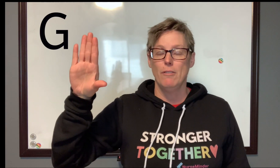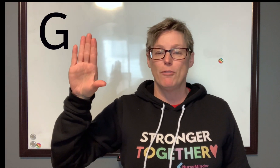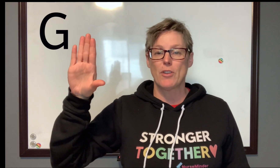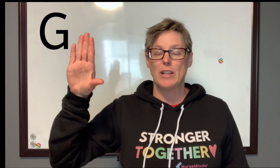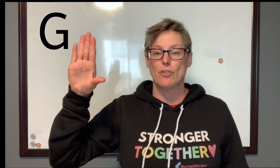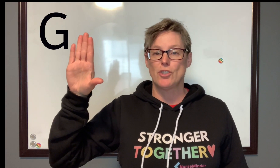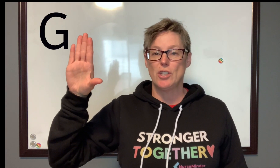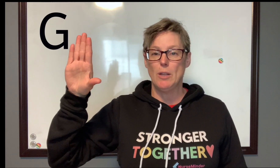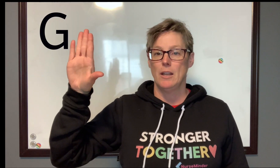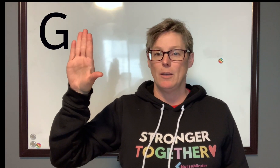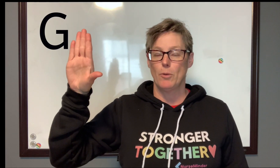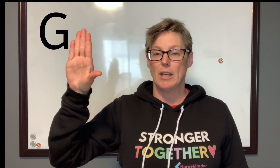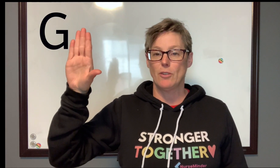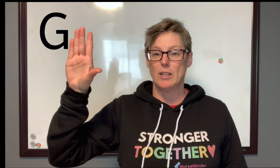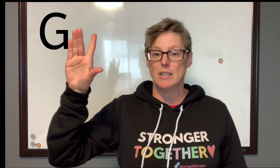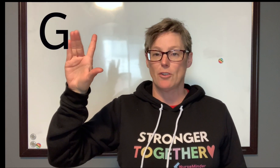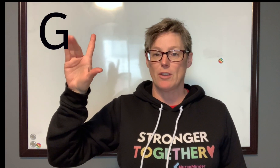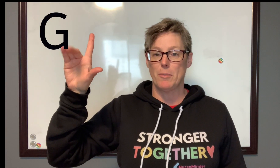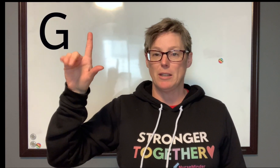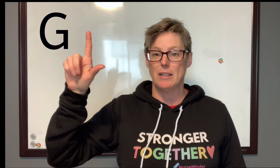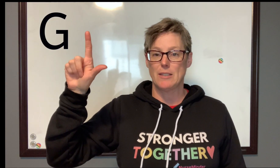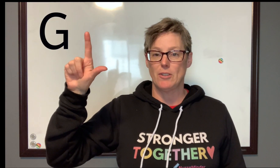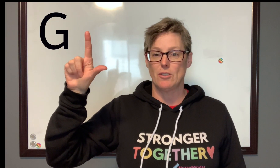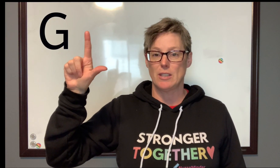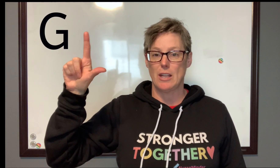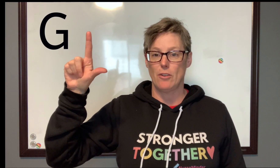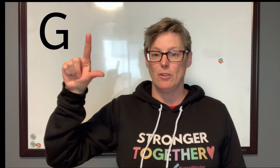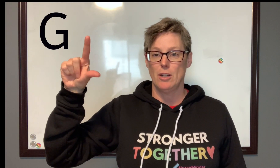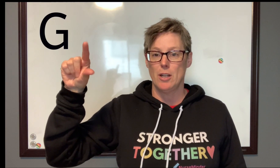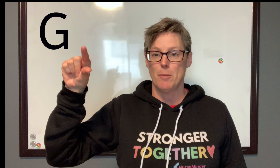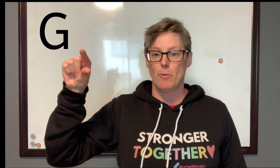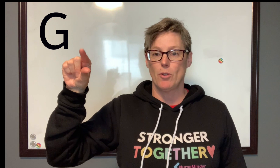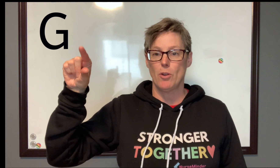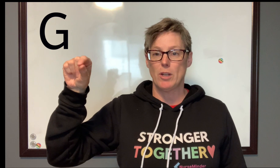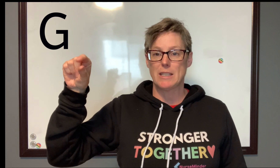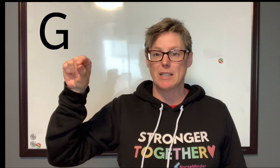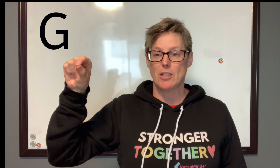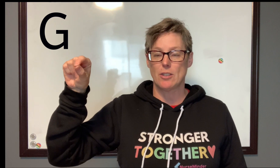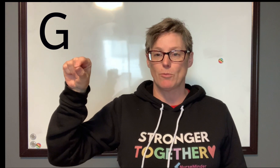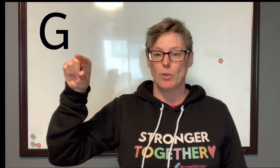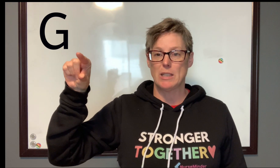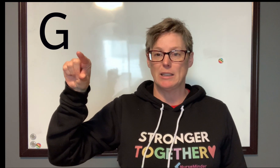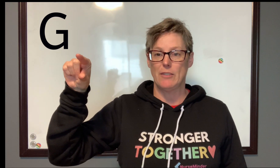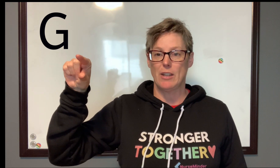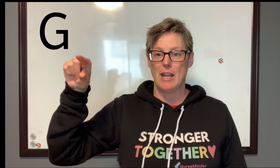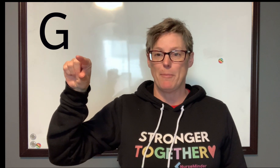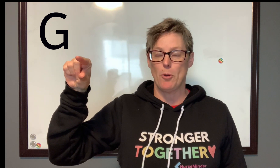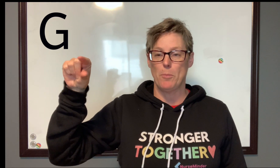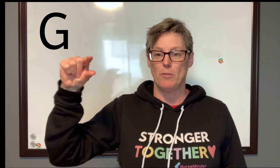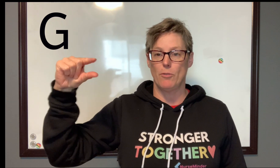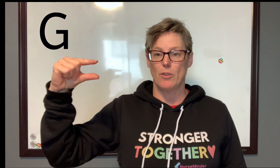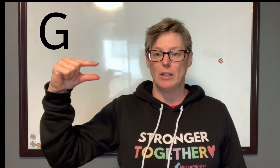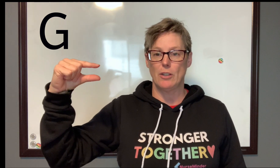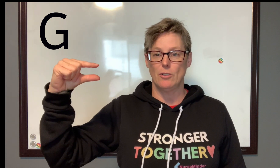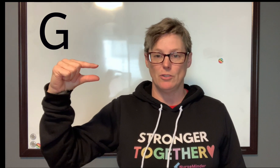for the letter g we're again going to take our thumb and index finger together but we're not going to touch them we're